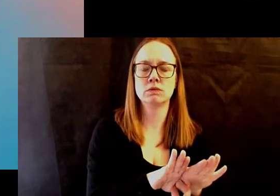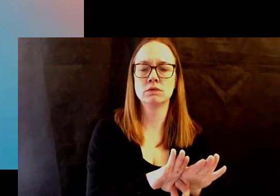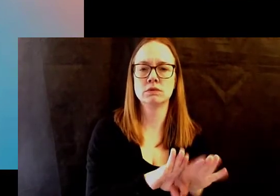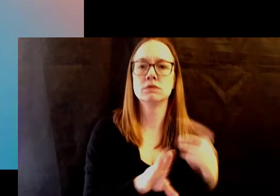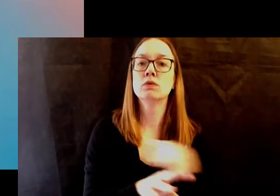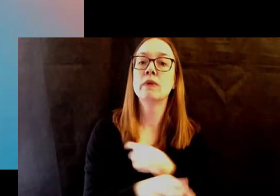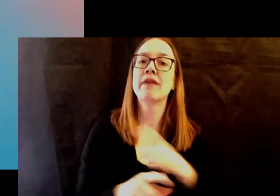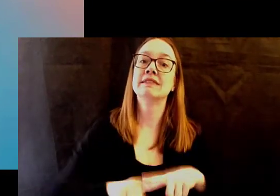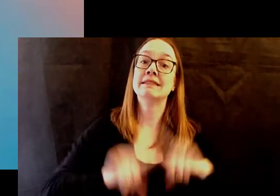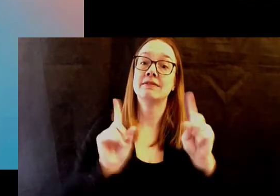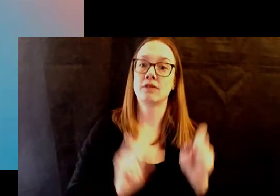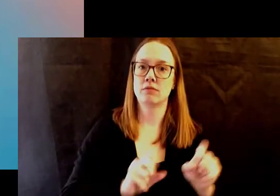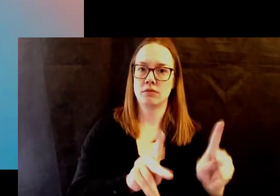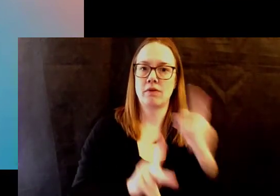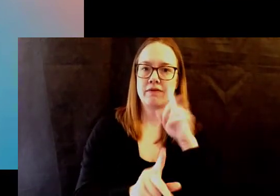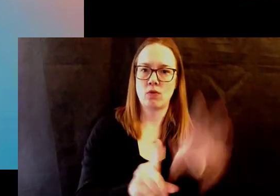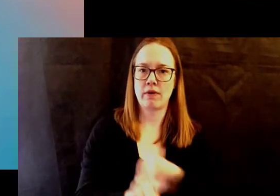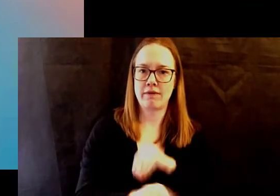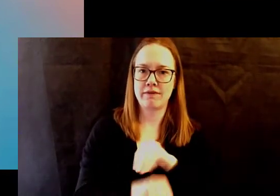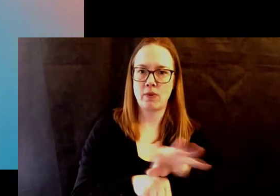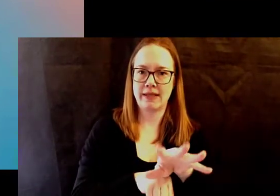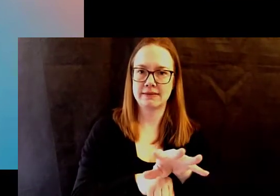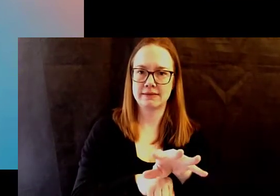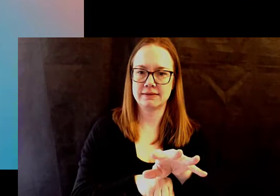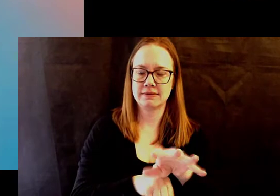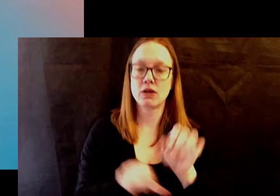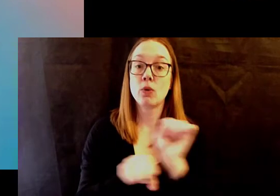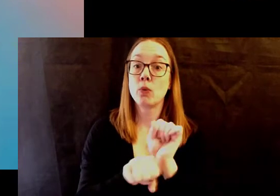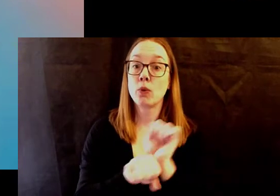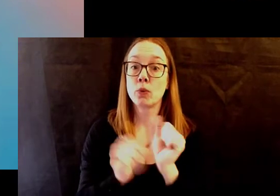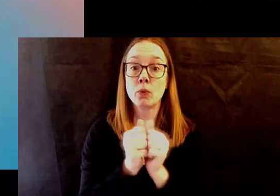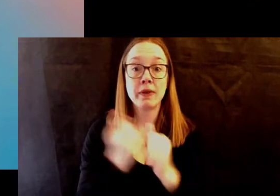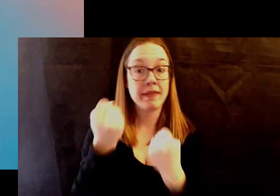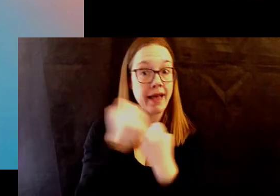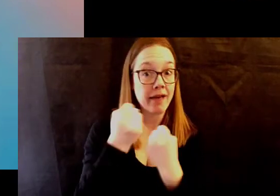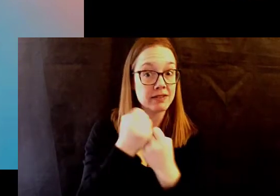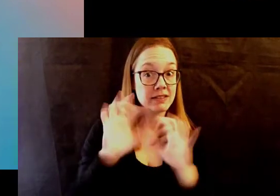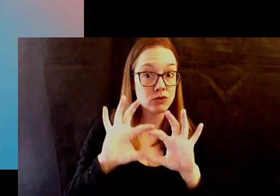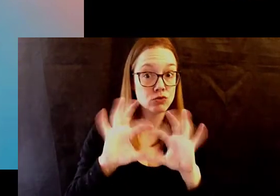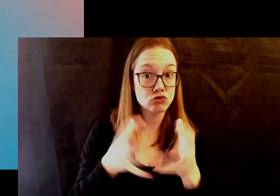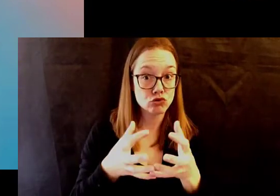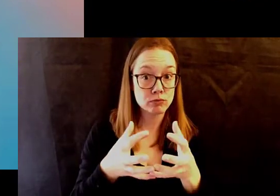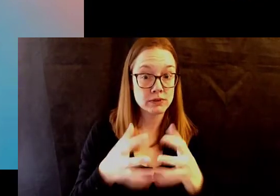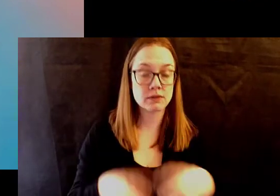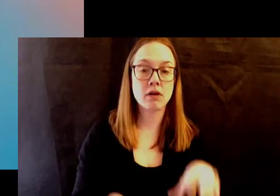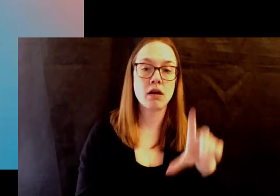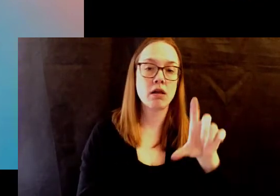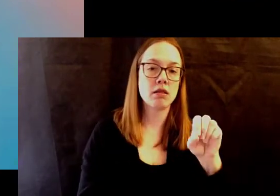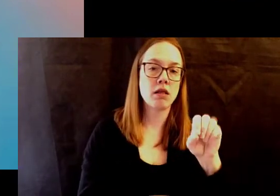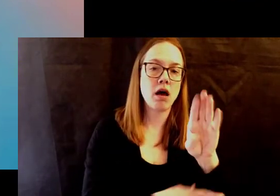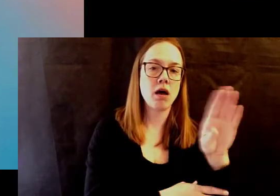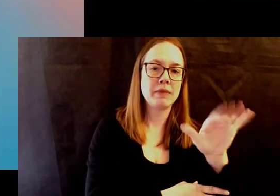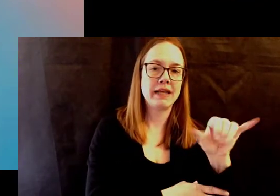for influence in working with advocacy groups and lobbyists and things like that. Bur for today, we really wanted to focus